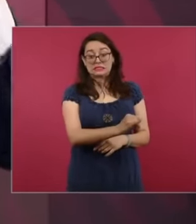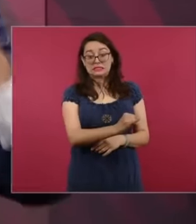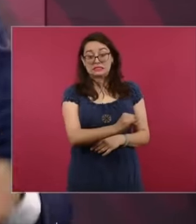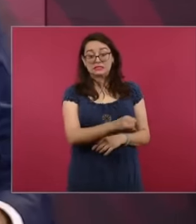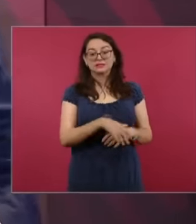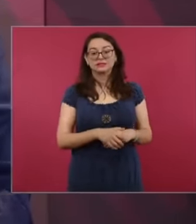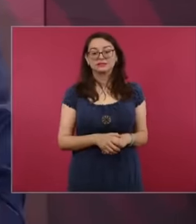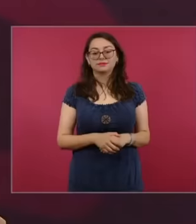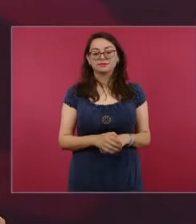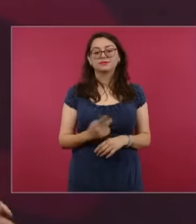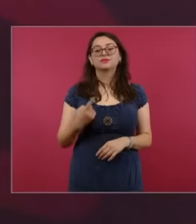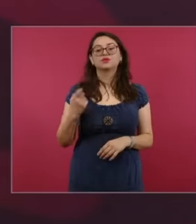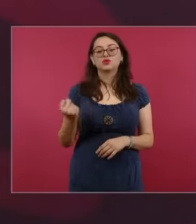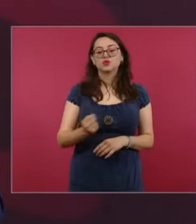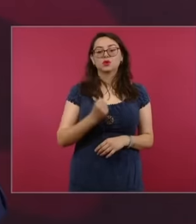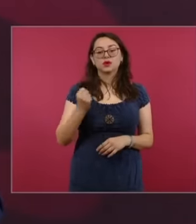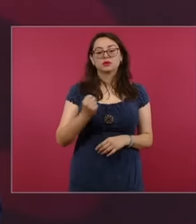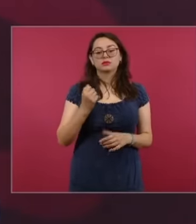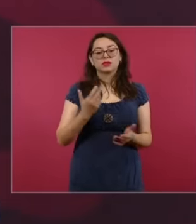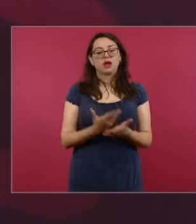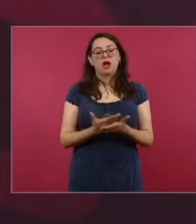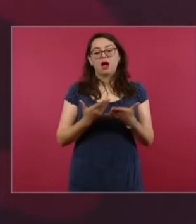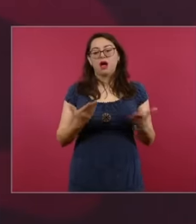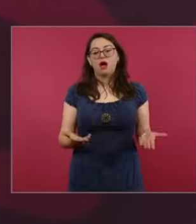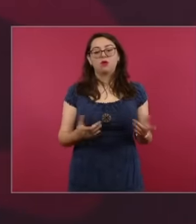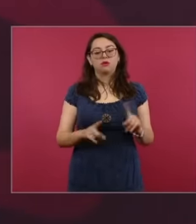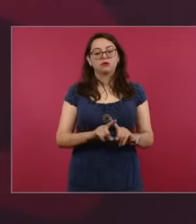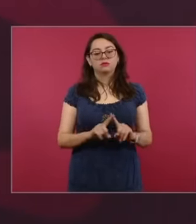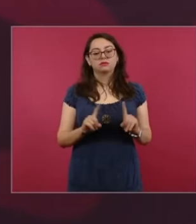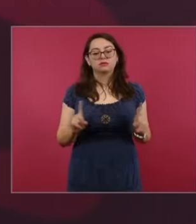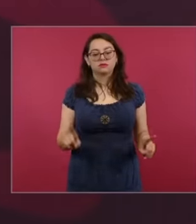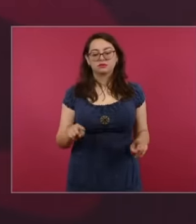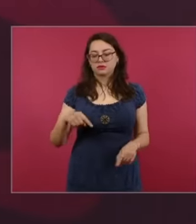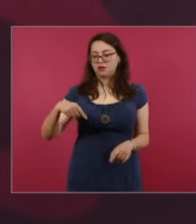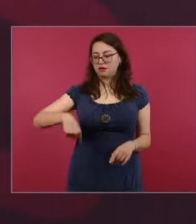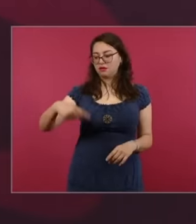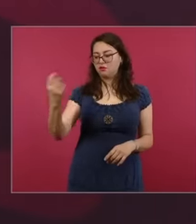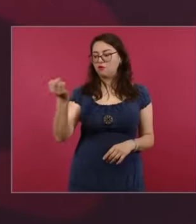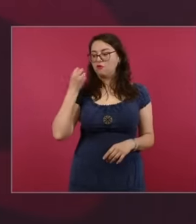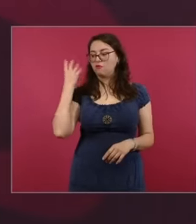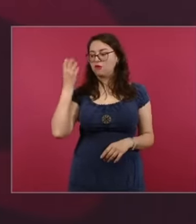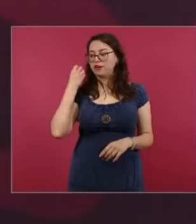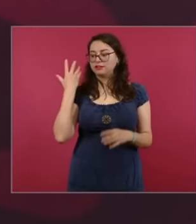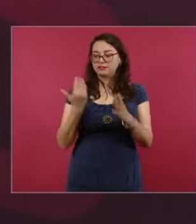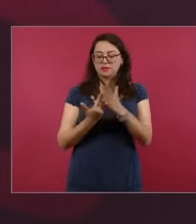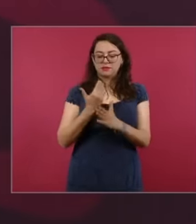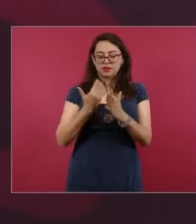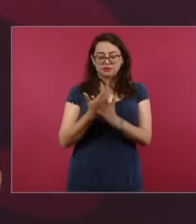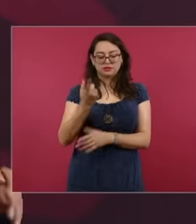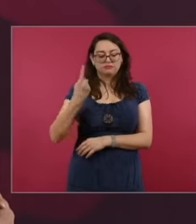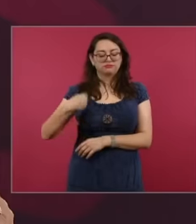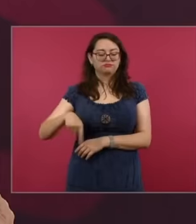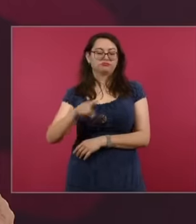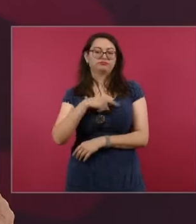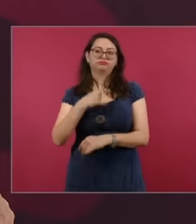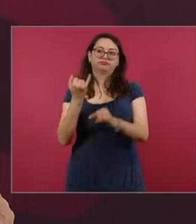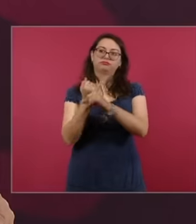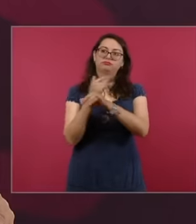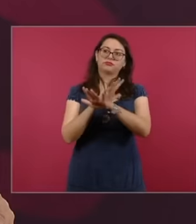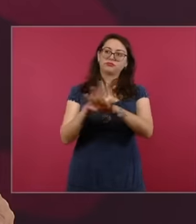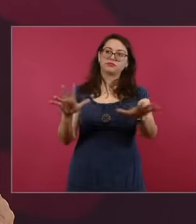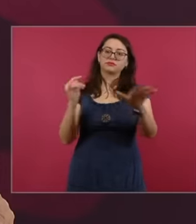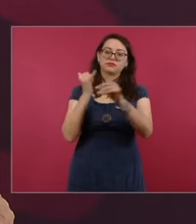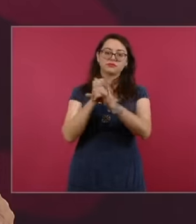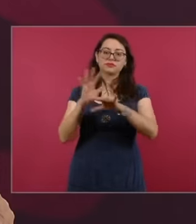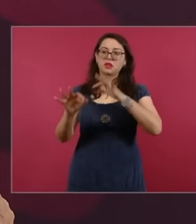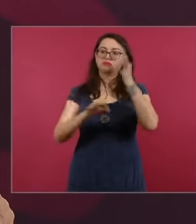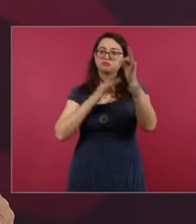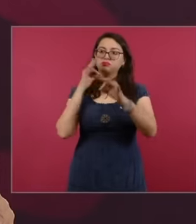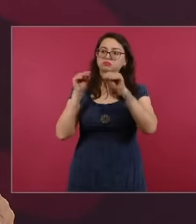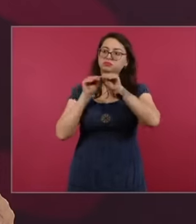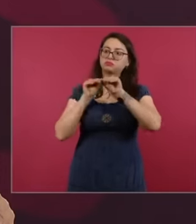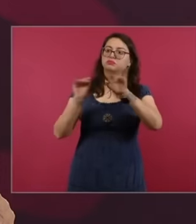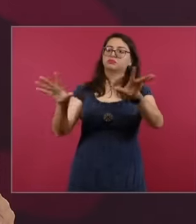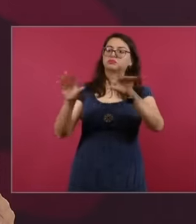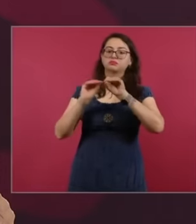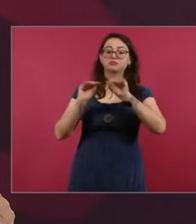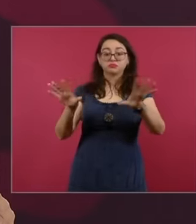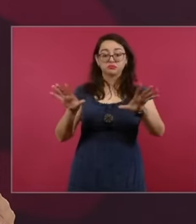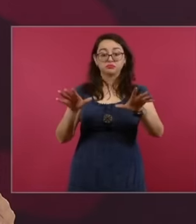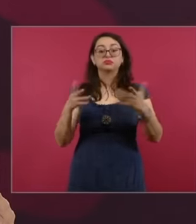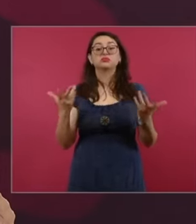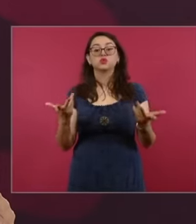this conference for communicating messages of Back